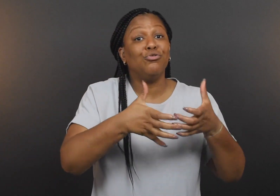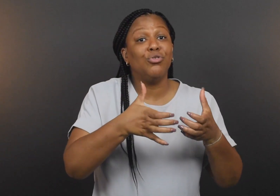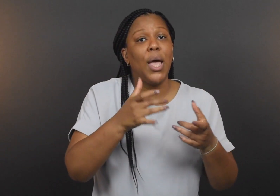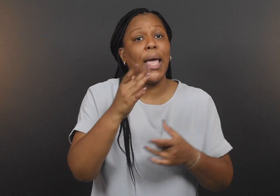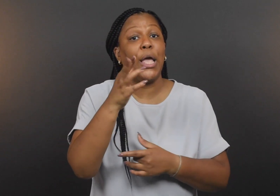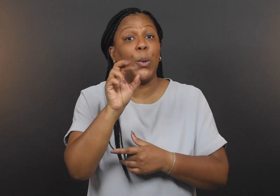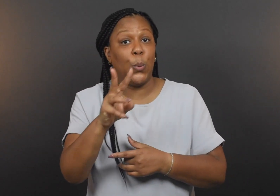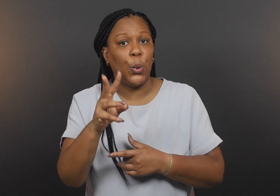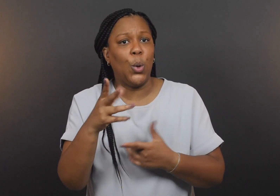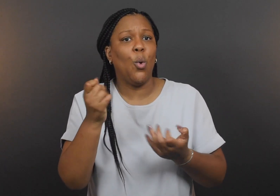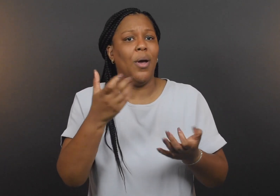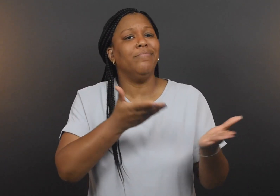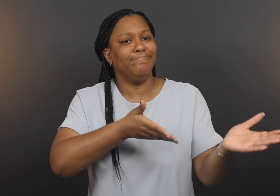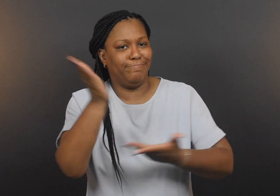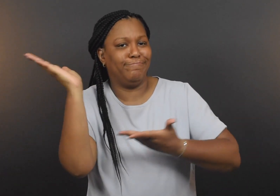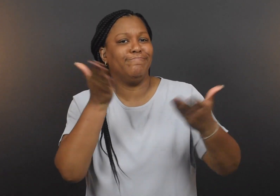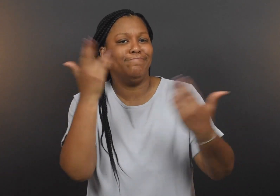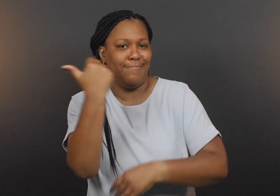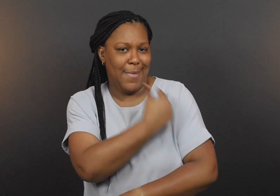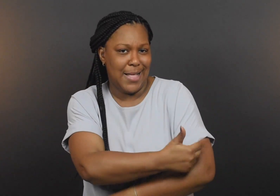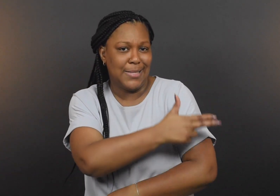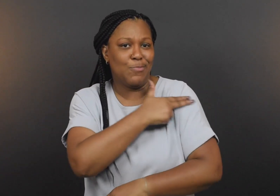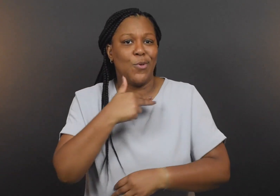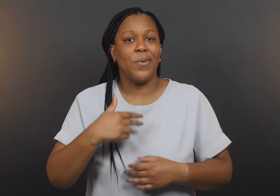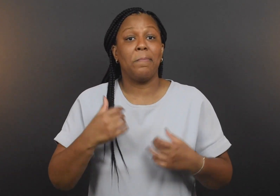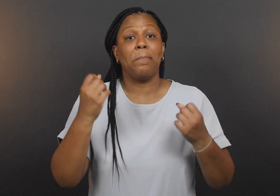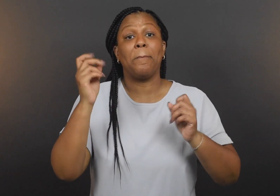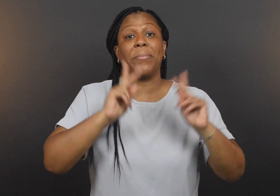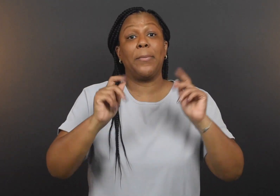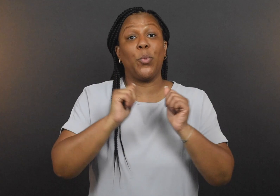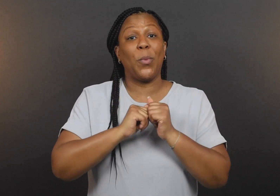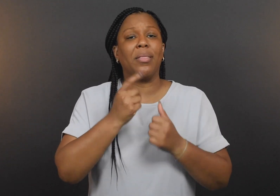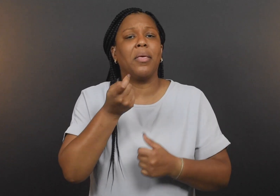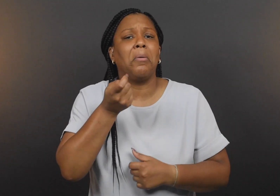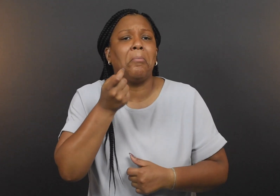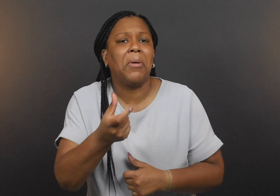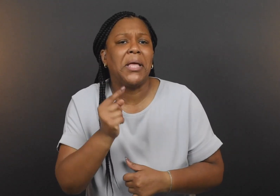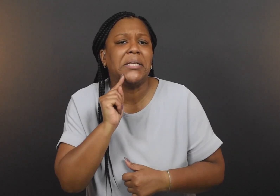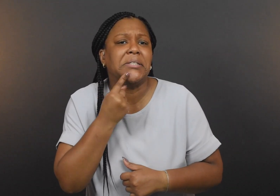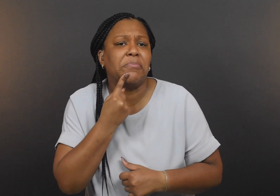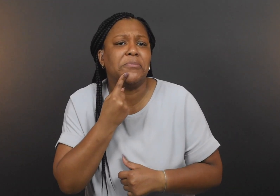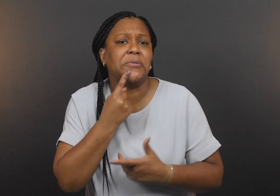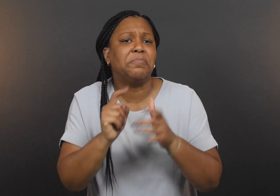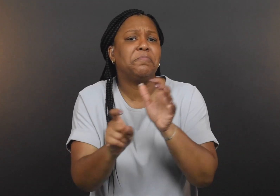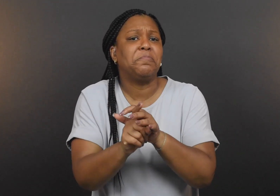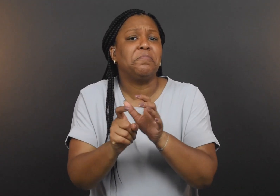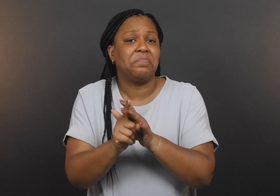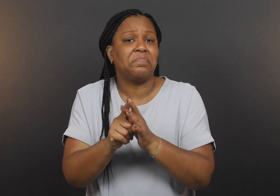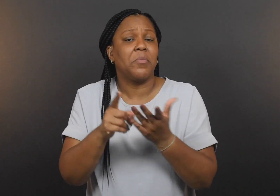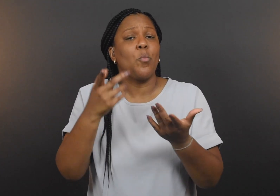and crew were taken to hospitals. People with milder symptoms went to alternate care sites.